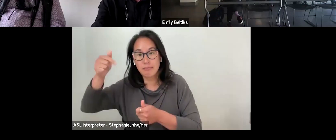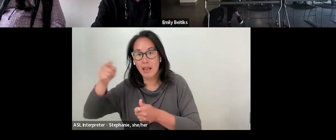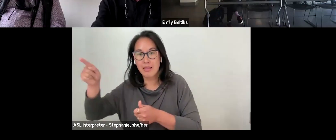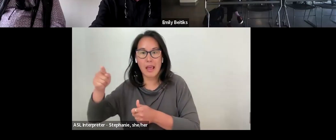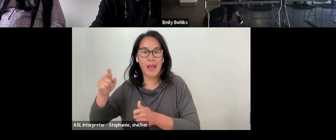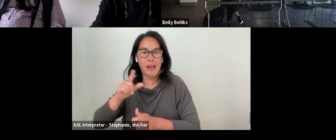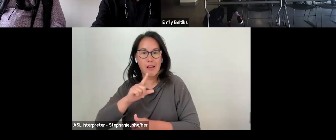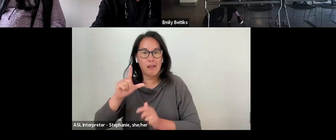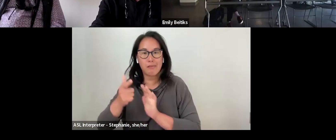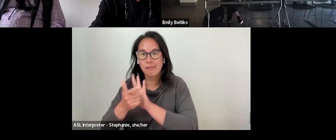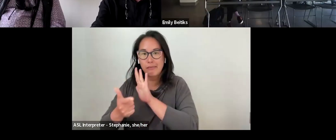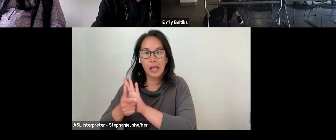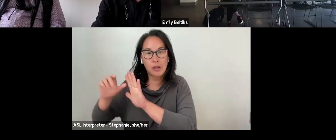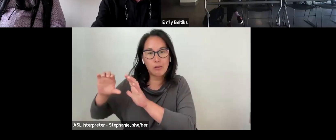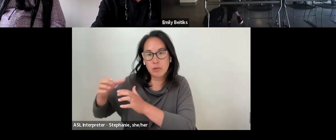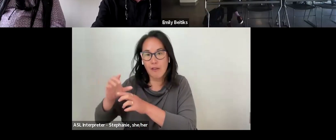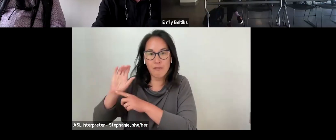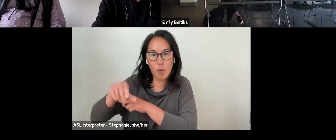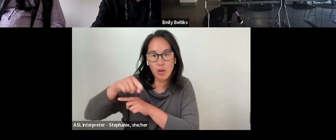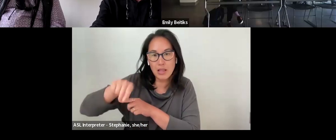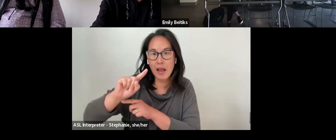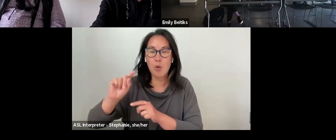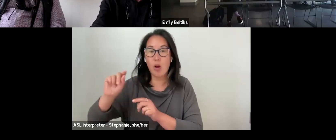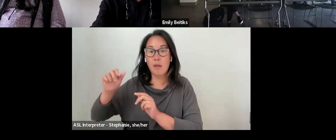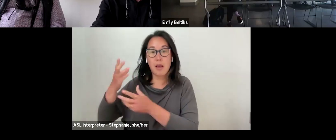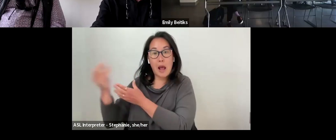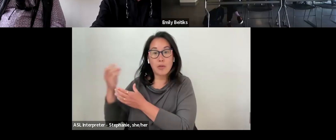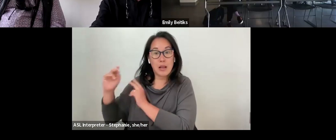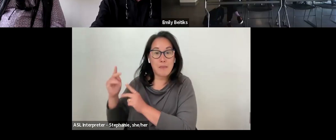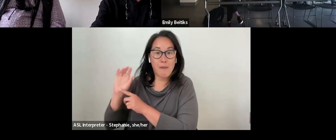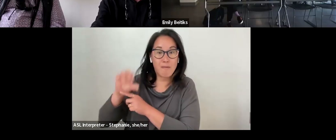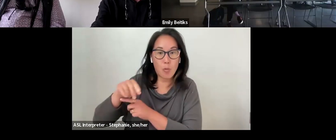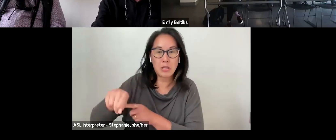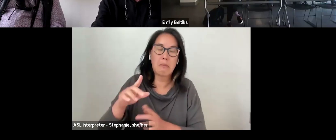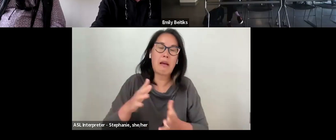I have not come across a single case of research abuse